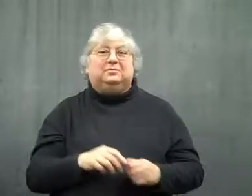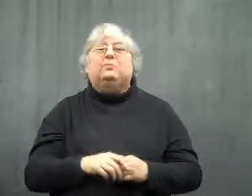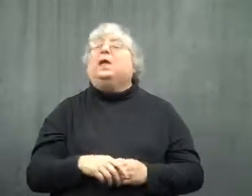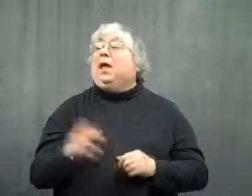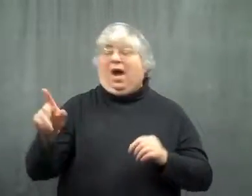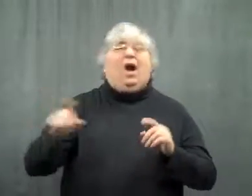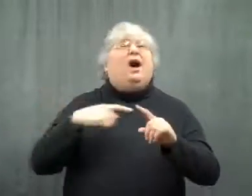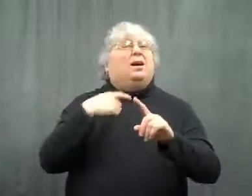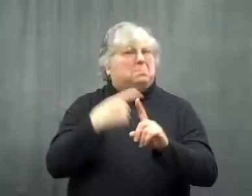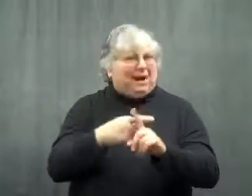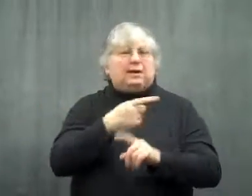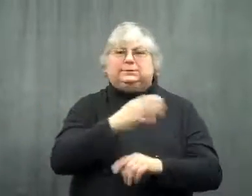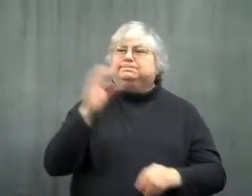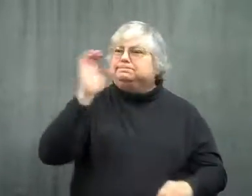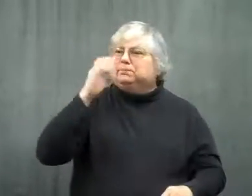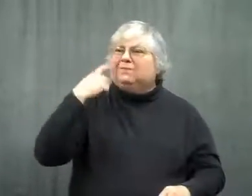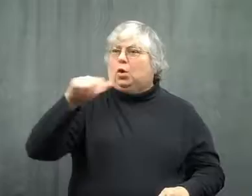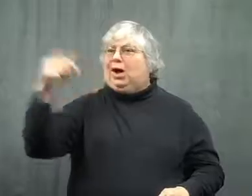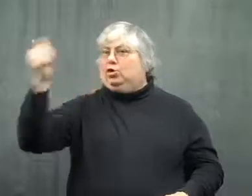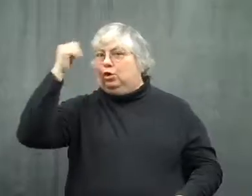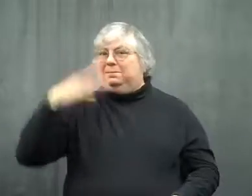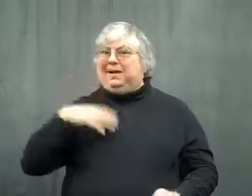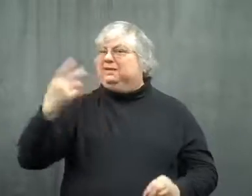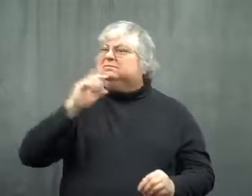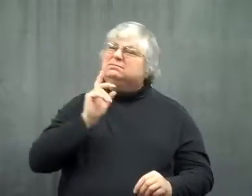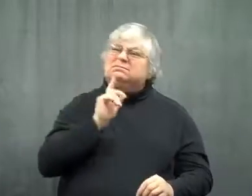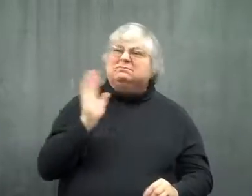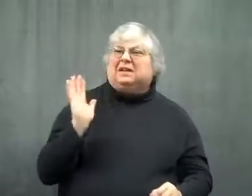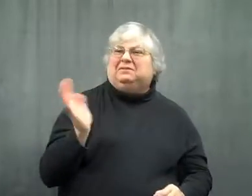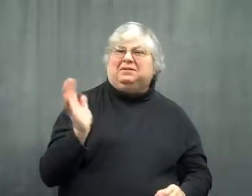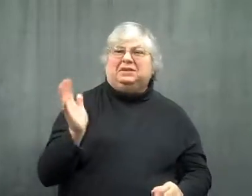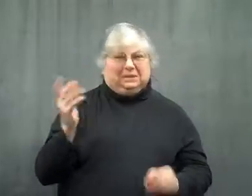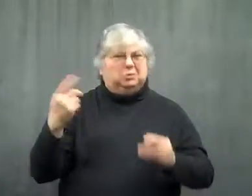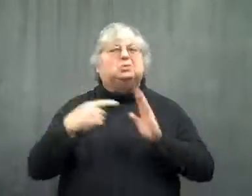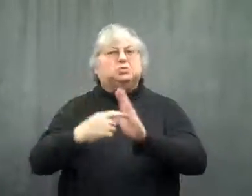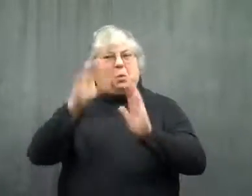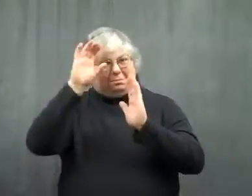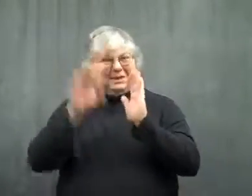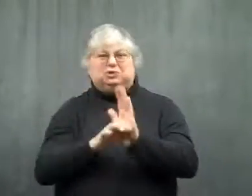They are also looking for another man, in his 50's. They showed a picture of him,